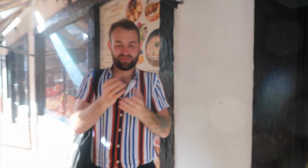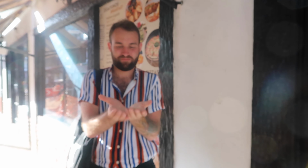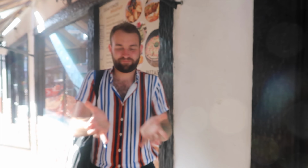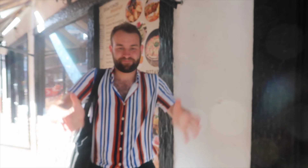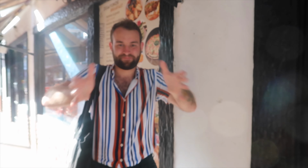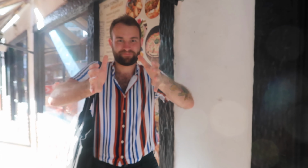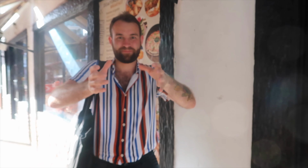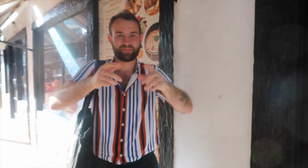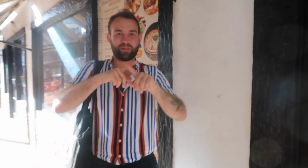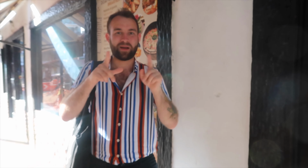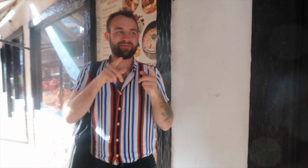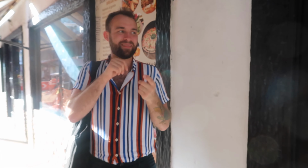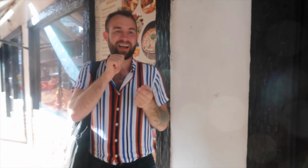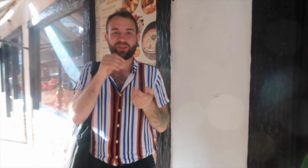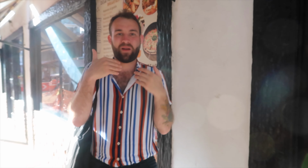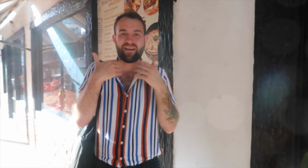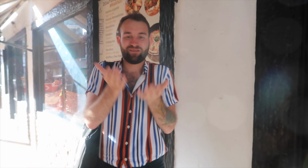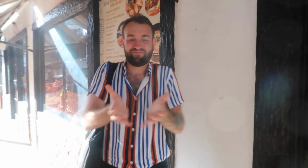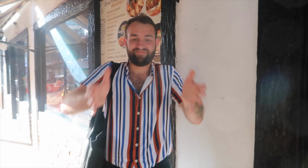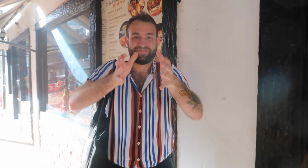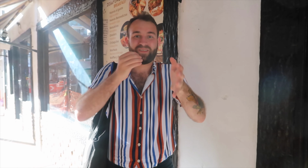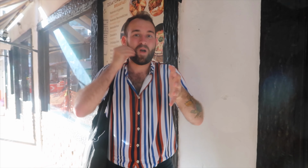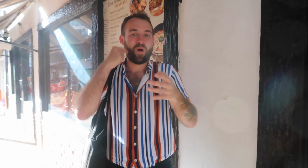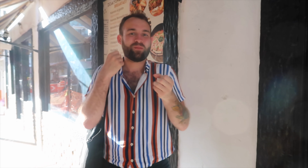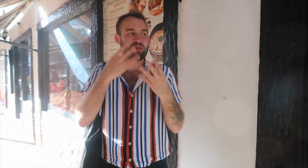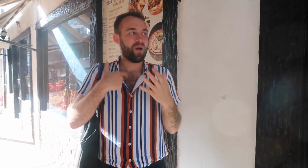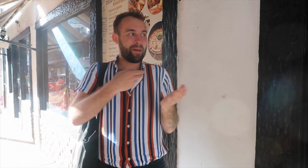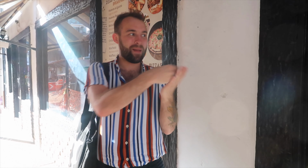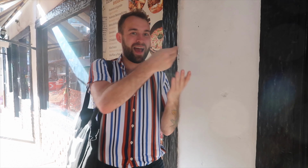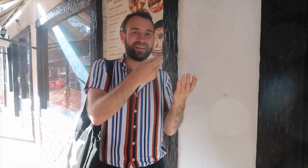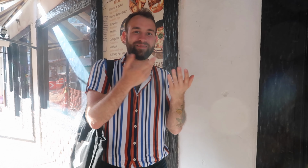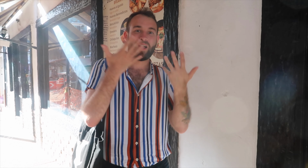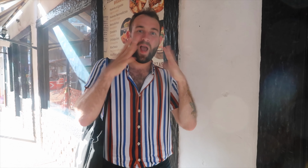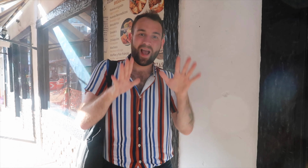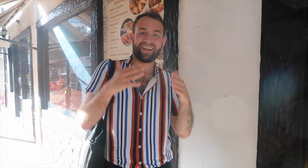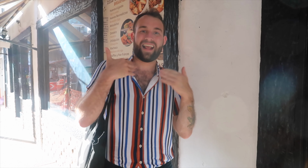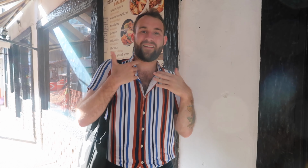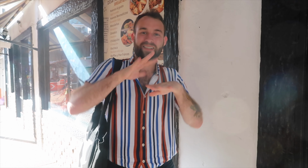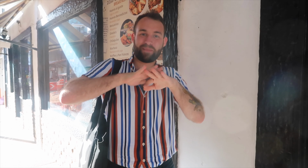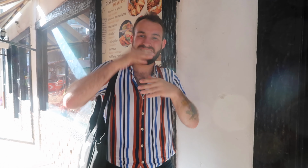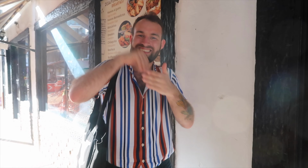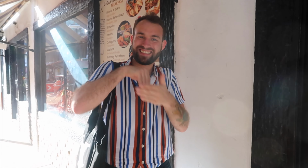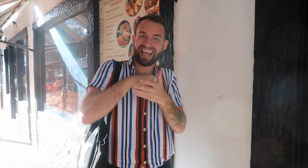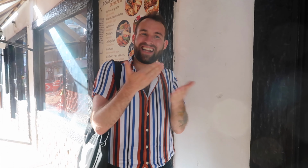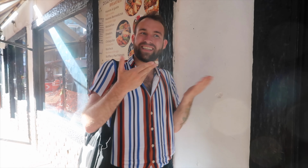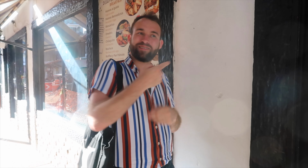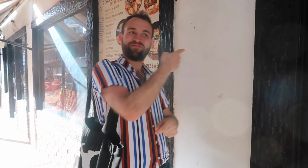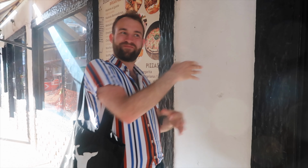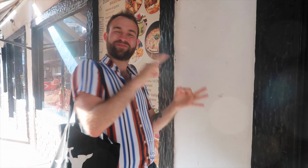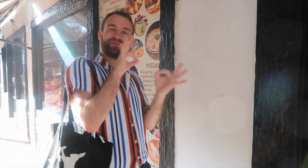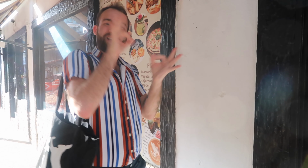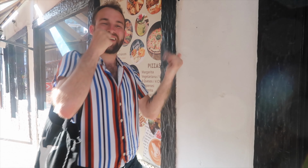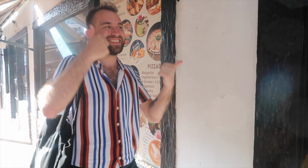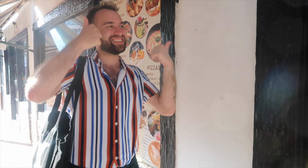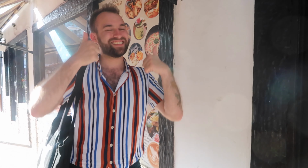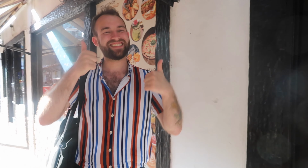made in a big clay pot. But, I don't have the big clay pot at home. So, I bought the coffee with the cinnamon already inside. It's perfect!